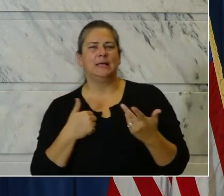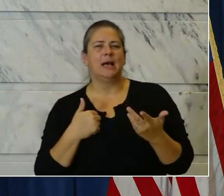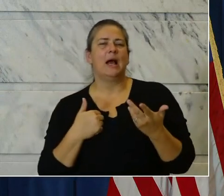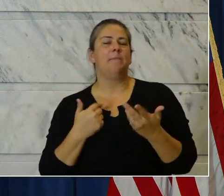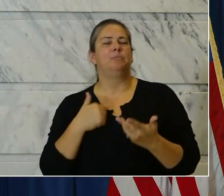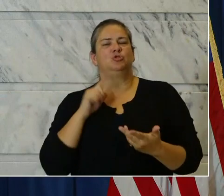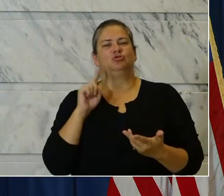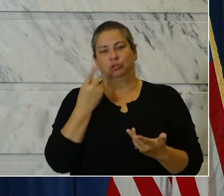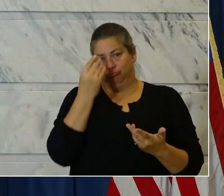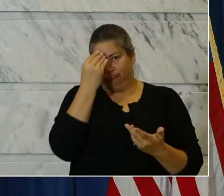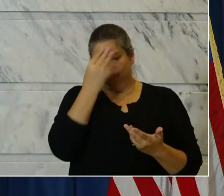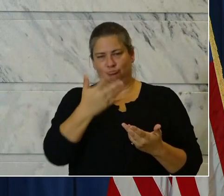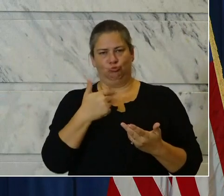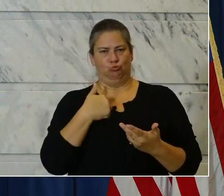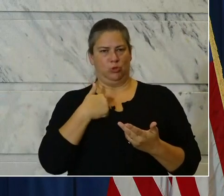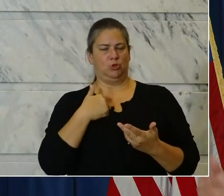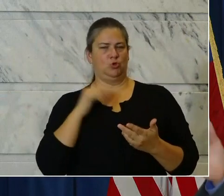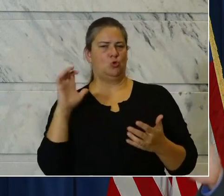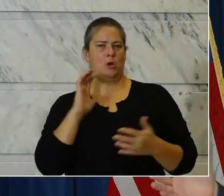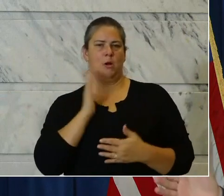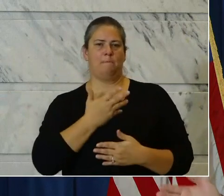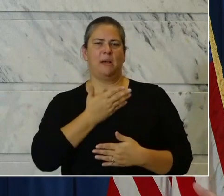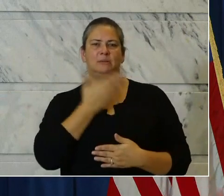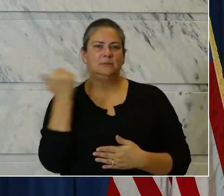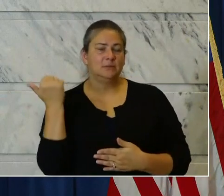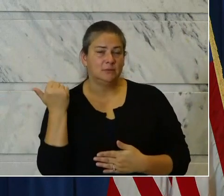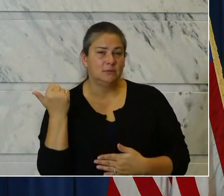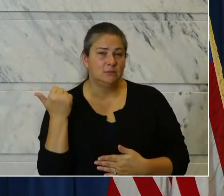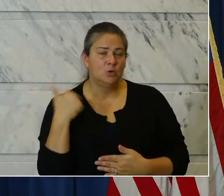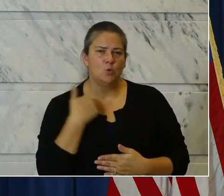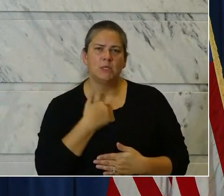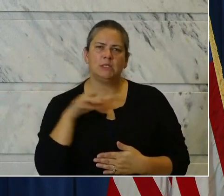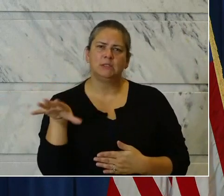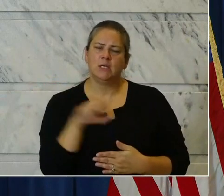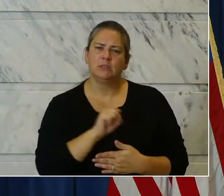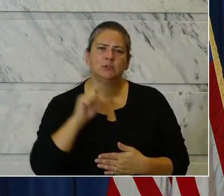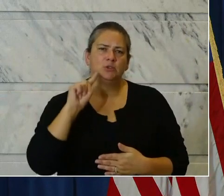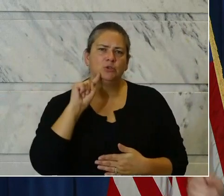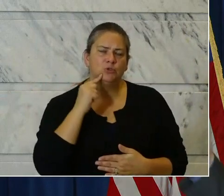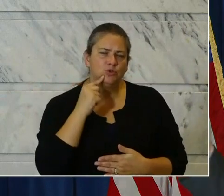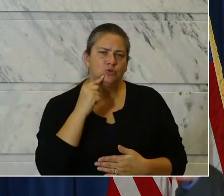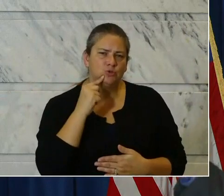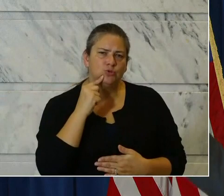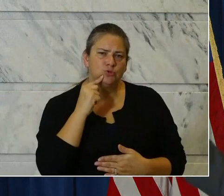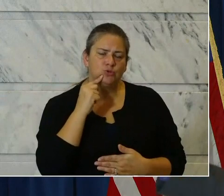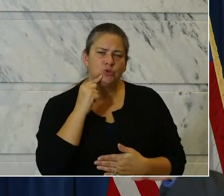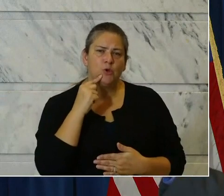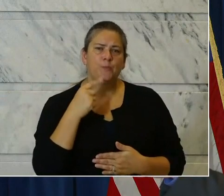AS WE CAN. BUT PLEASE KNOW WE TAKE THIS VERY SERIOUSLY. WE'RE DOING OUR LEVEL HEADED BEST TO